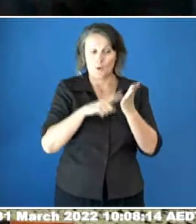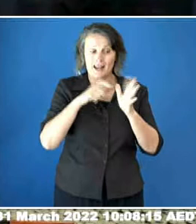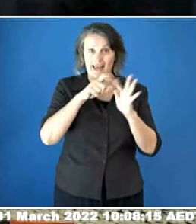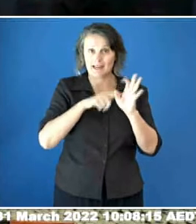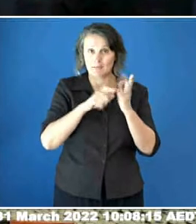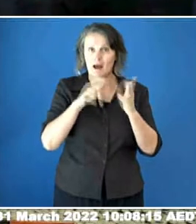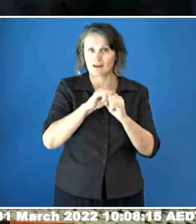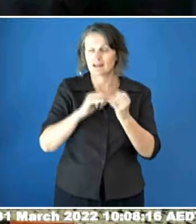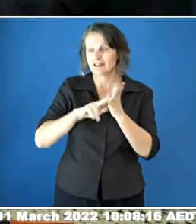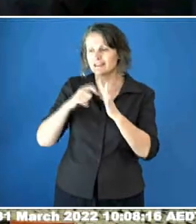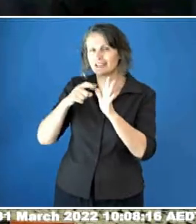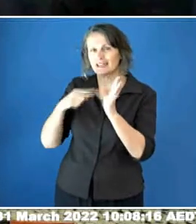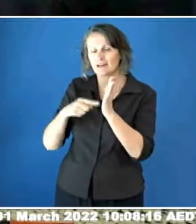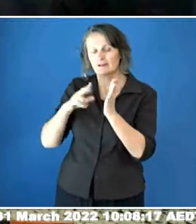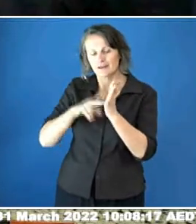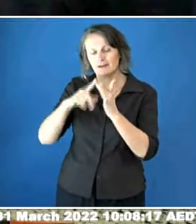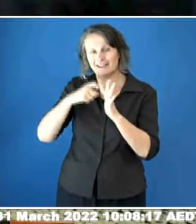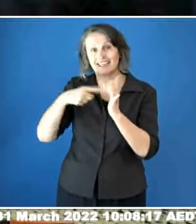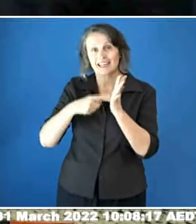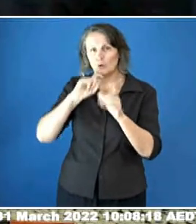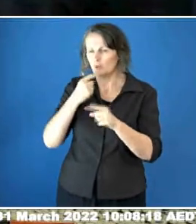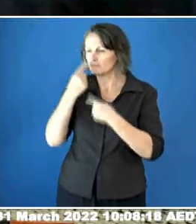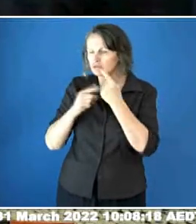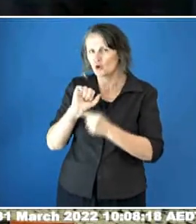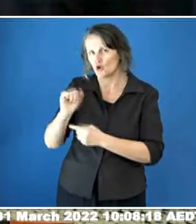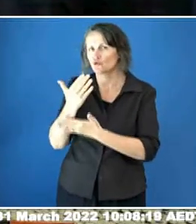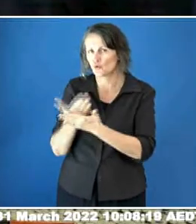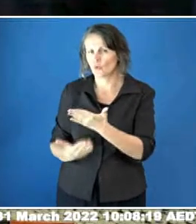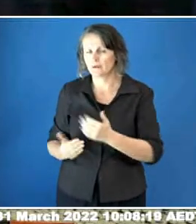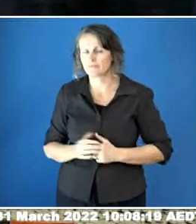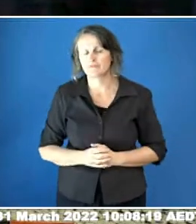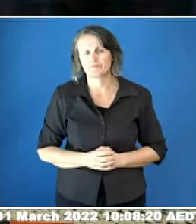So, Chair, the material that we need to tender into evidence arising from yesterday's